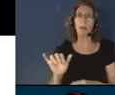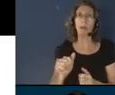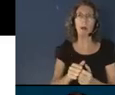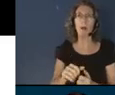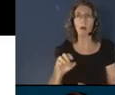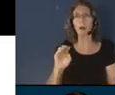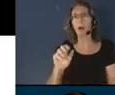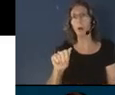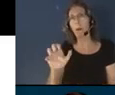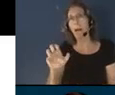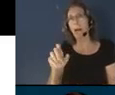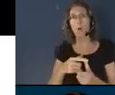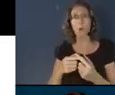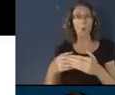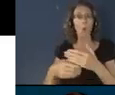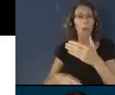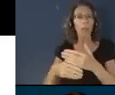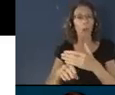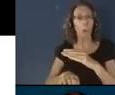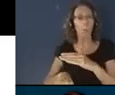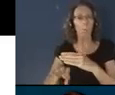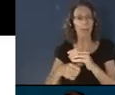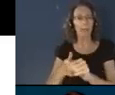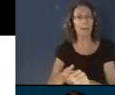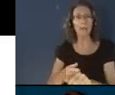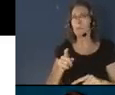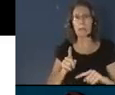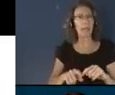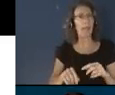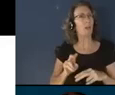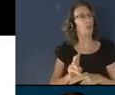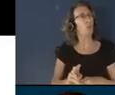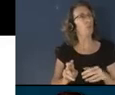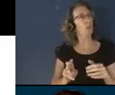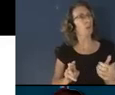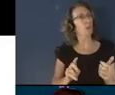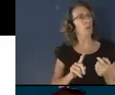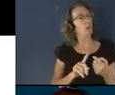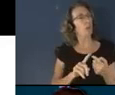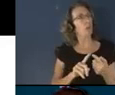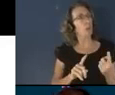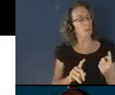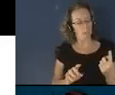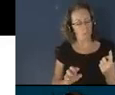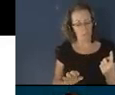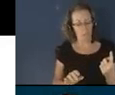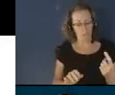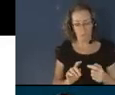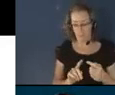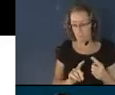or a windows-based platform. You cannot use um you know a uh what's the other?